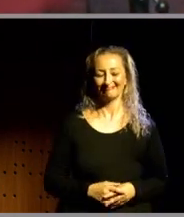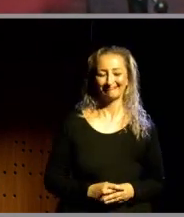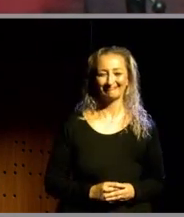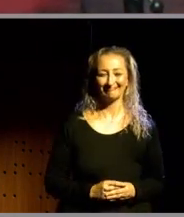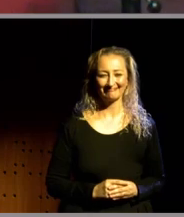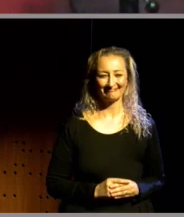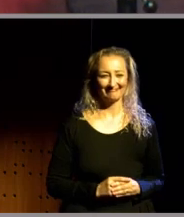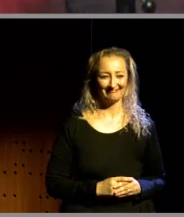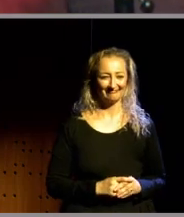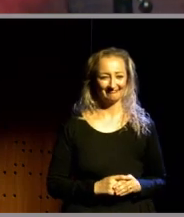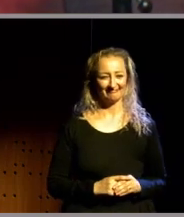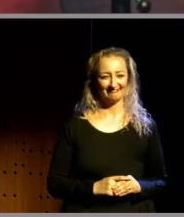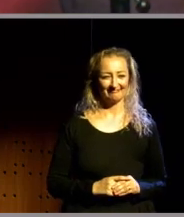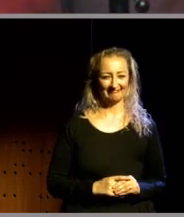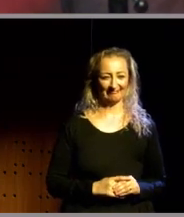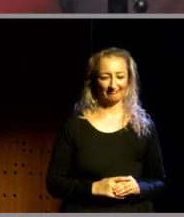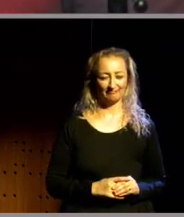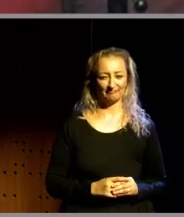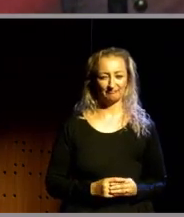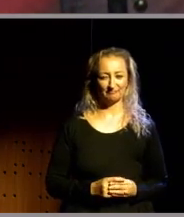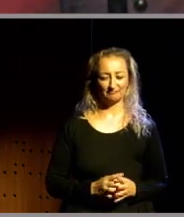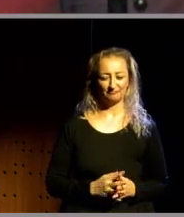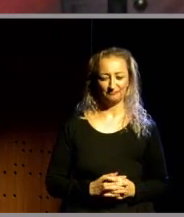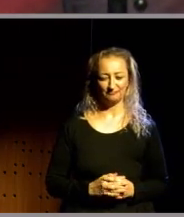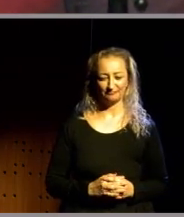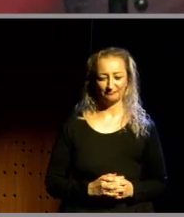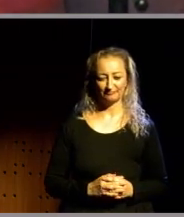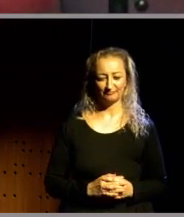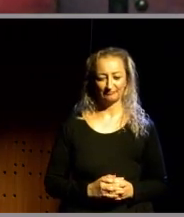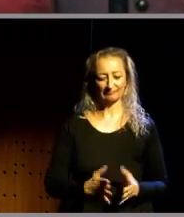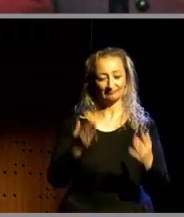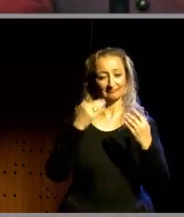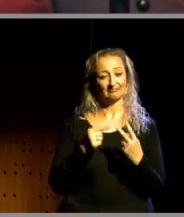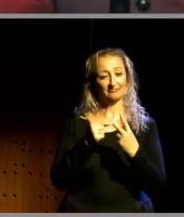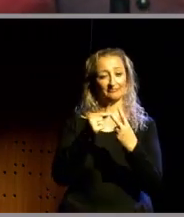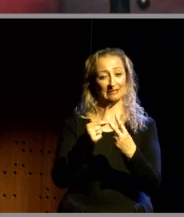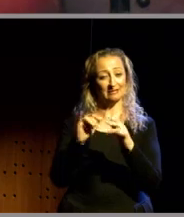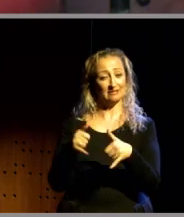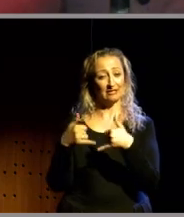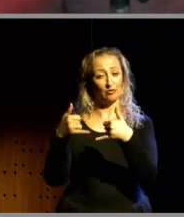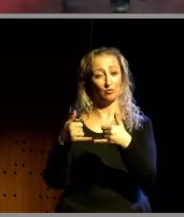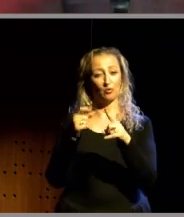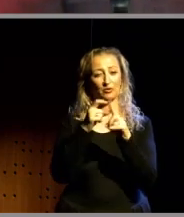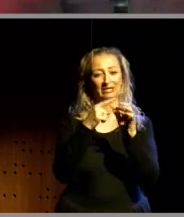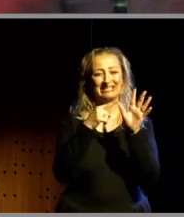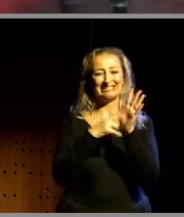I'm feeling a little unglamorous now. Our second Dreaming Award goes to Dean Brady.